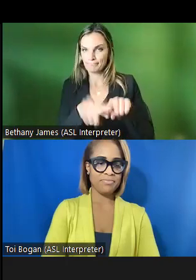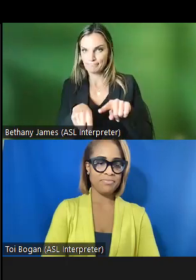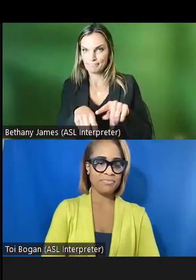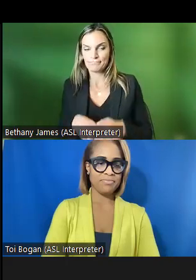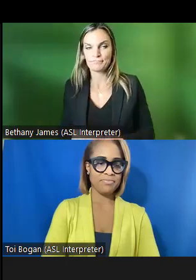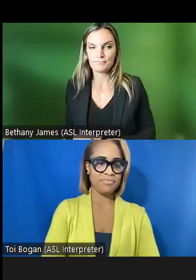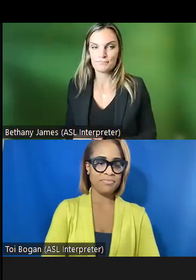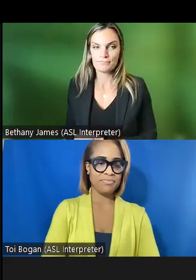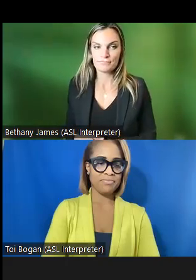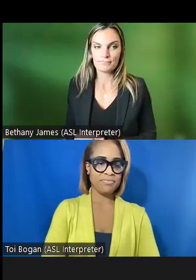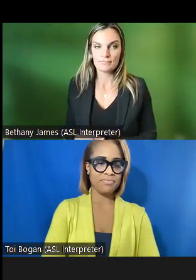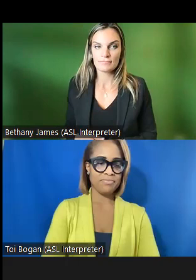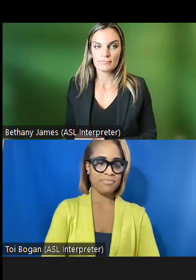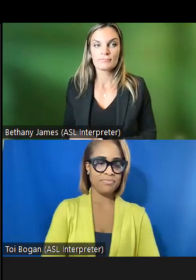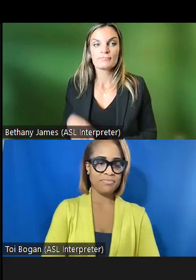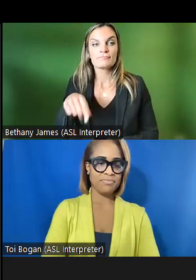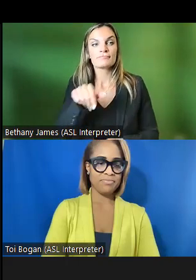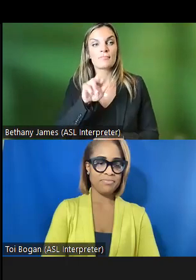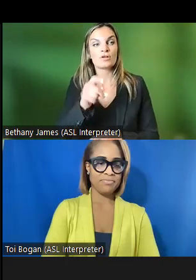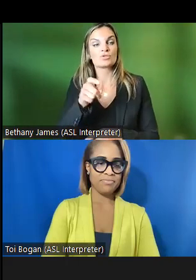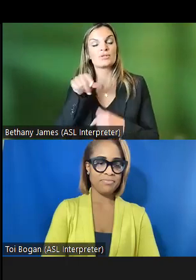Auxiliary aids and services. Just a little bit more on that.